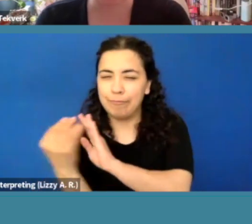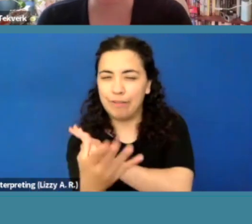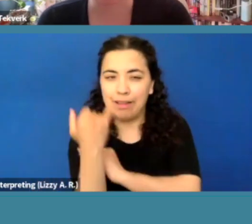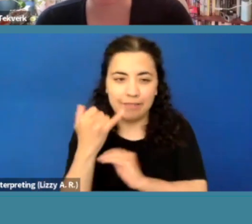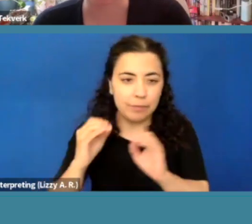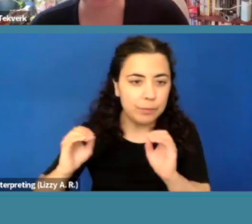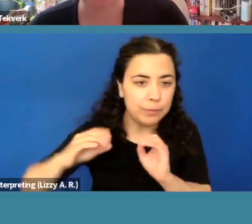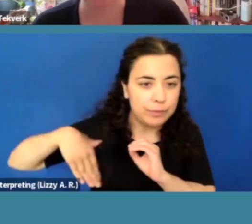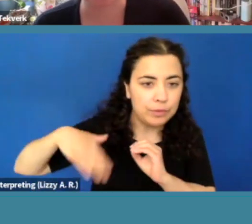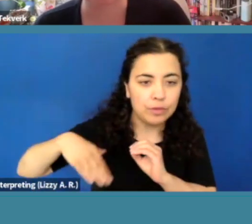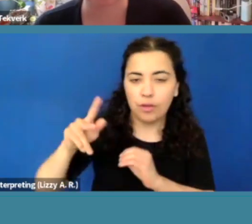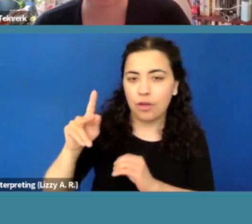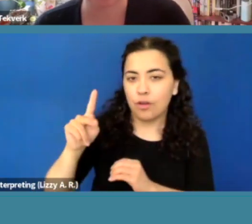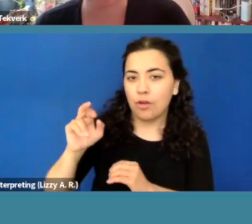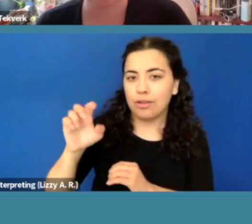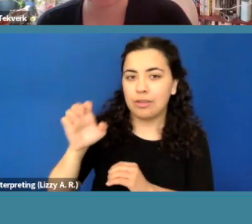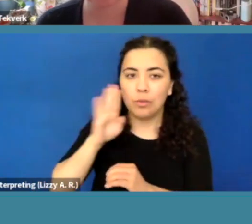that Carly will be talking about later.